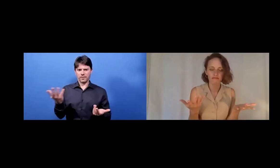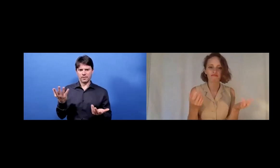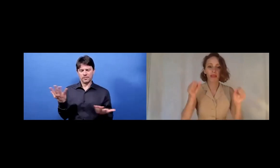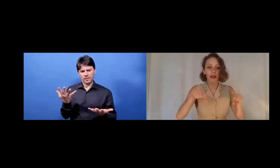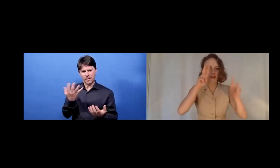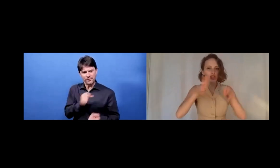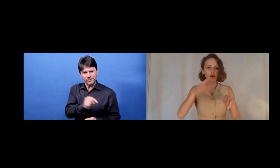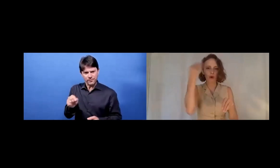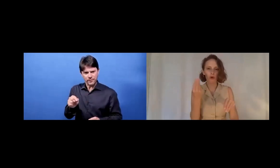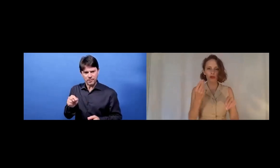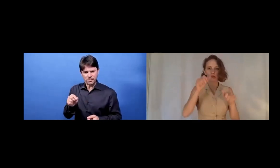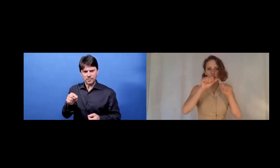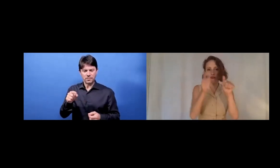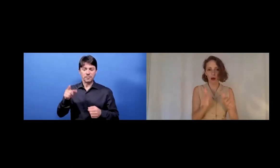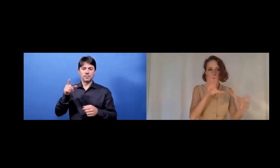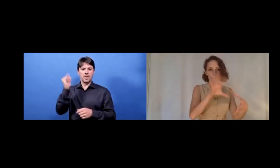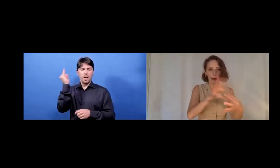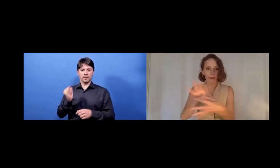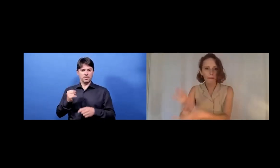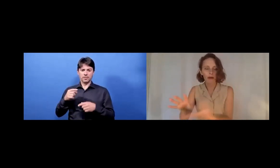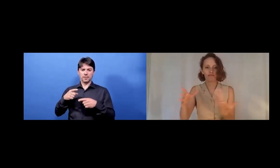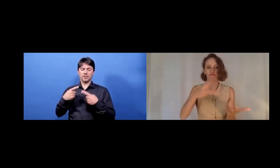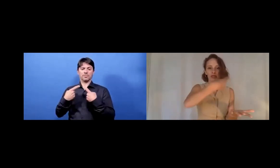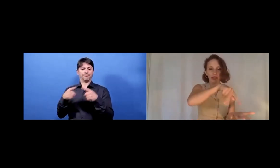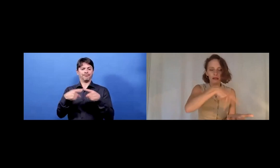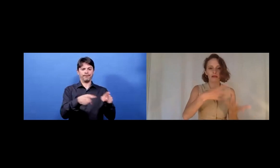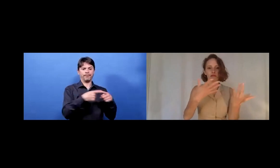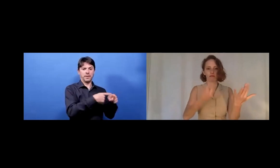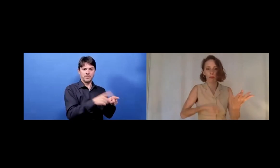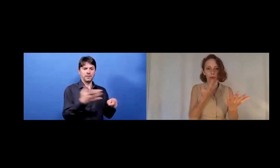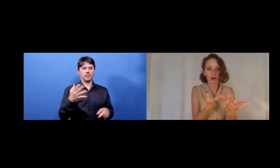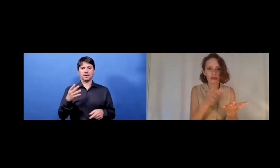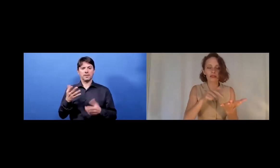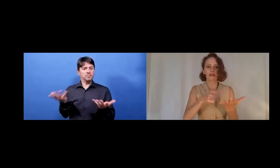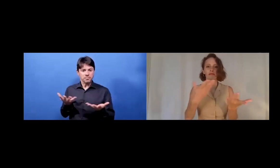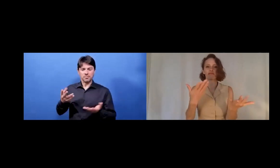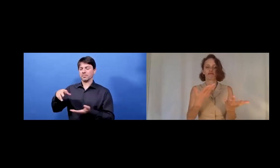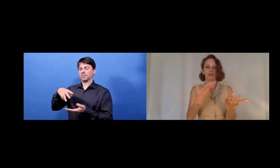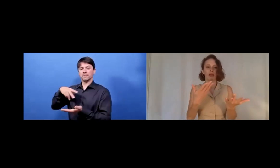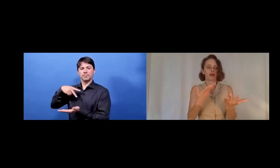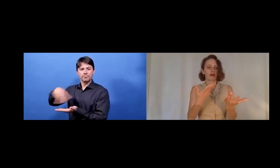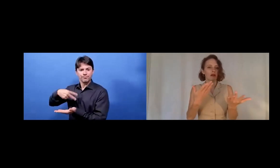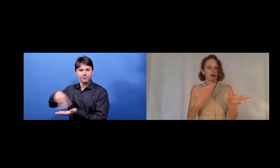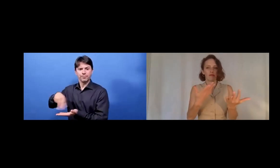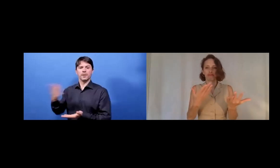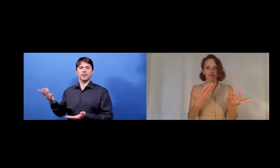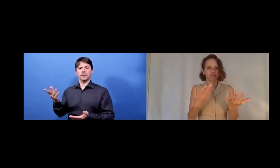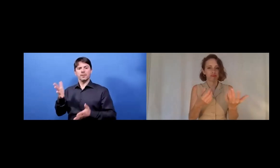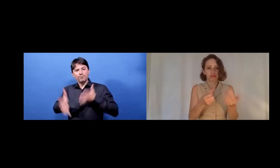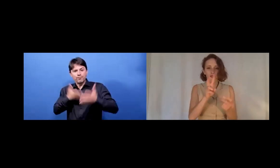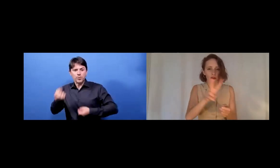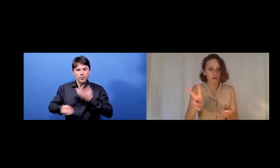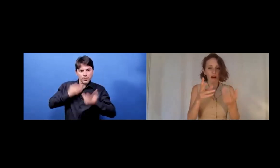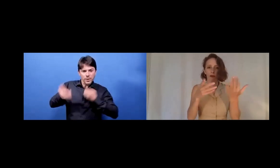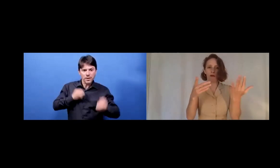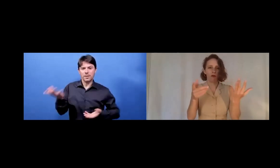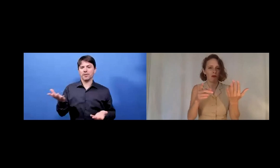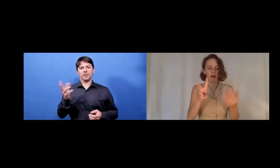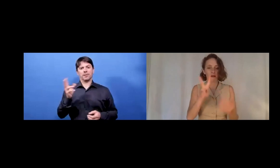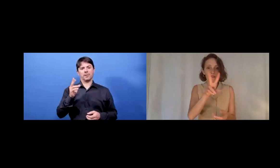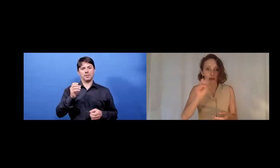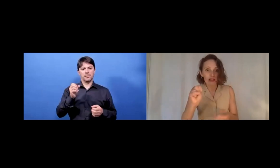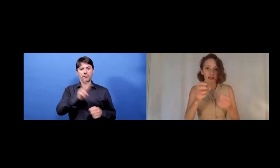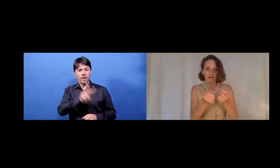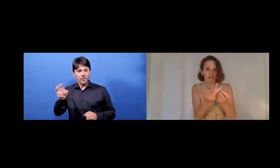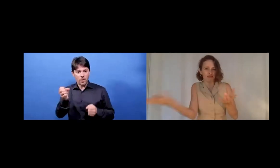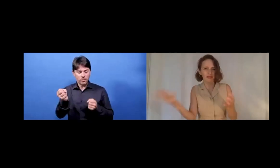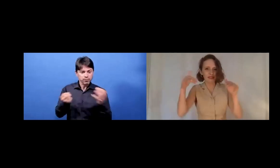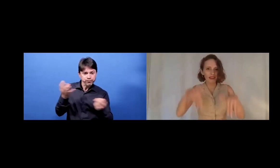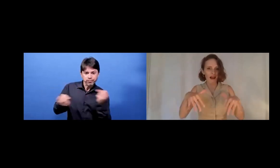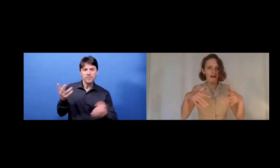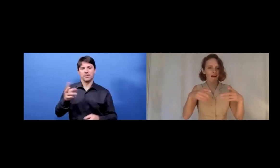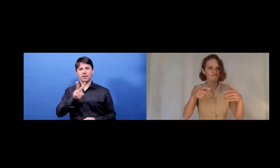already show different forms of art, of poetry and visual communication and different visual styles.